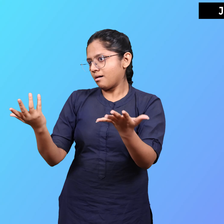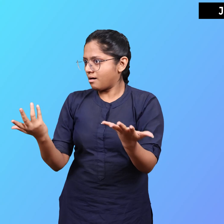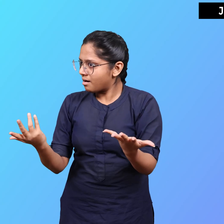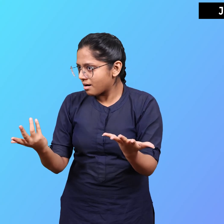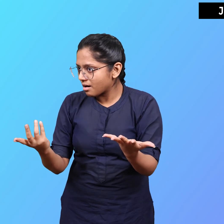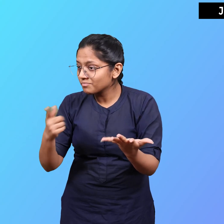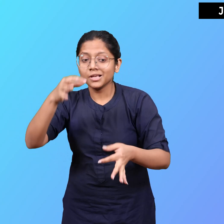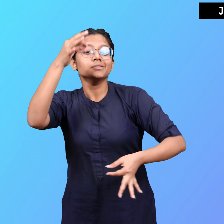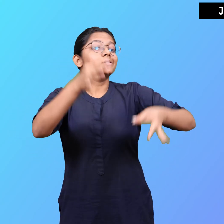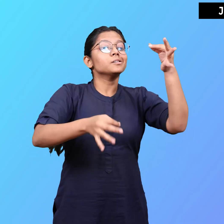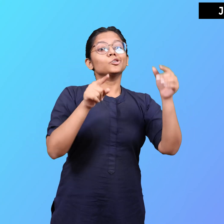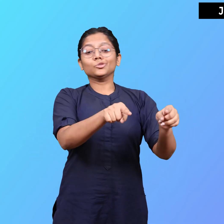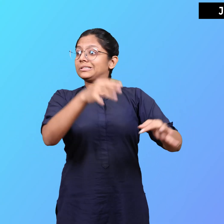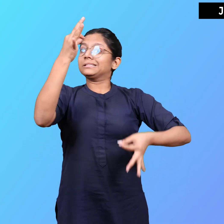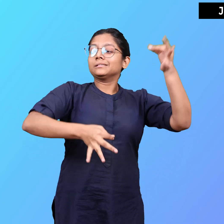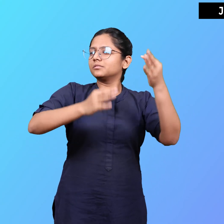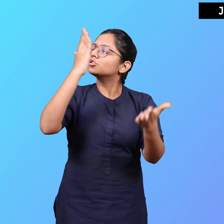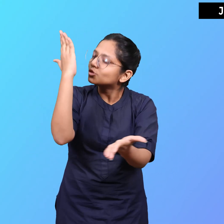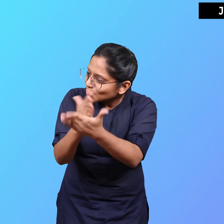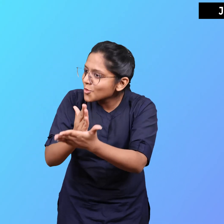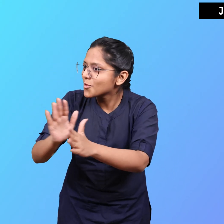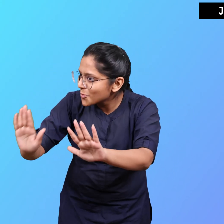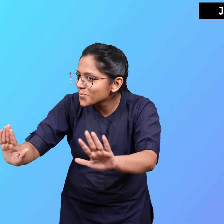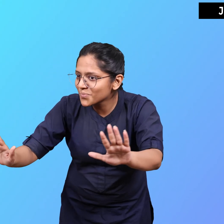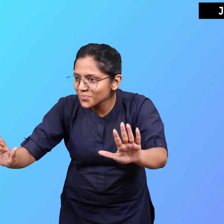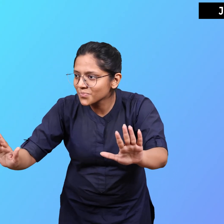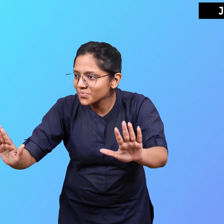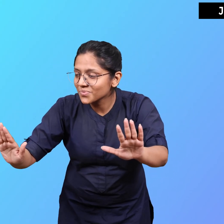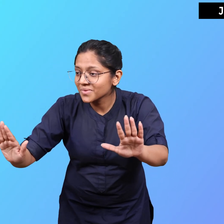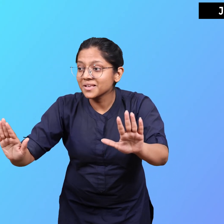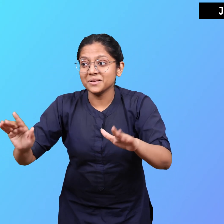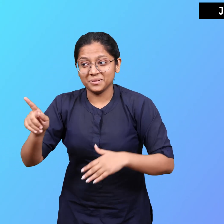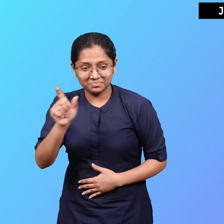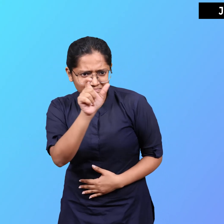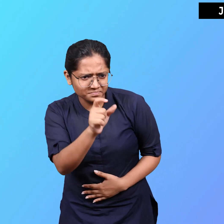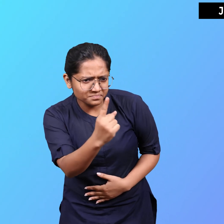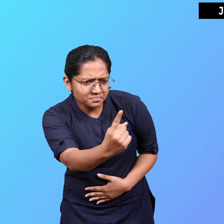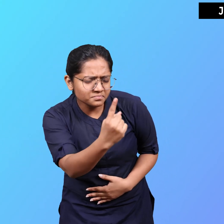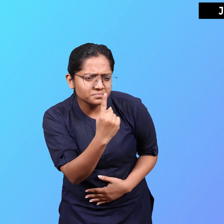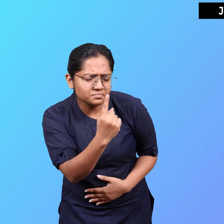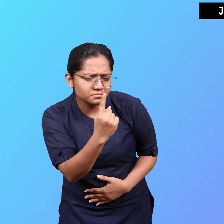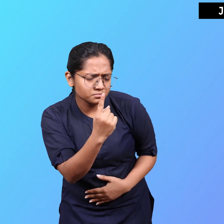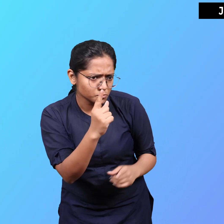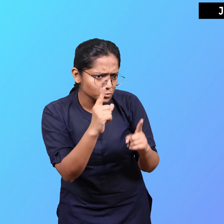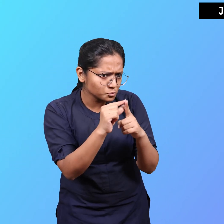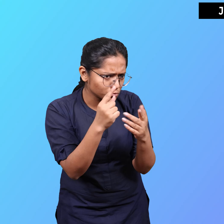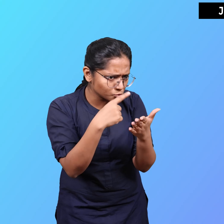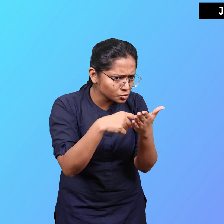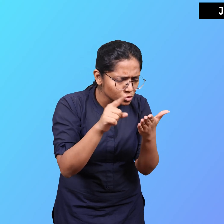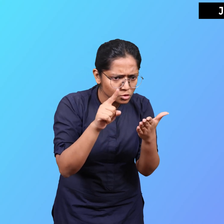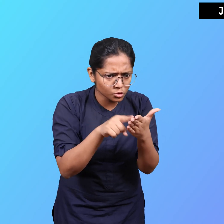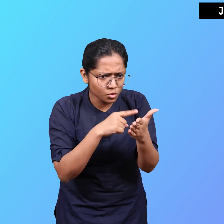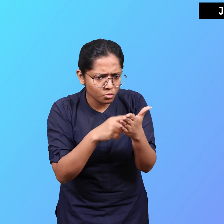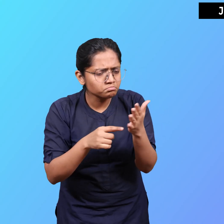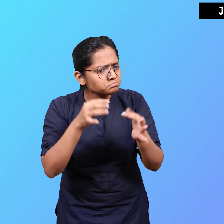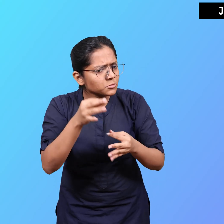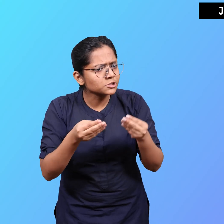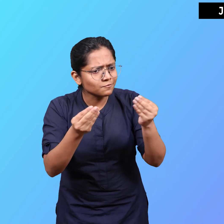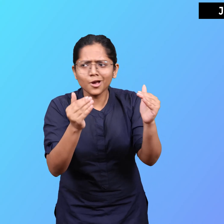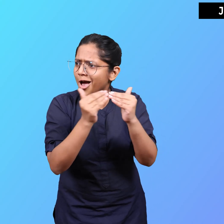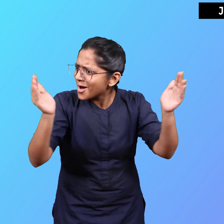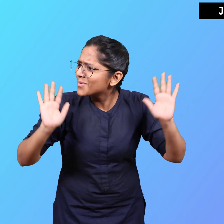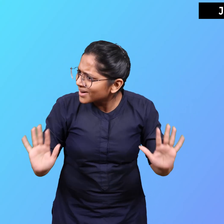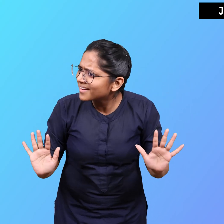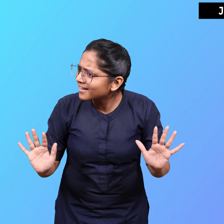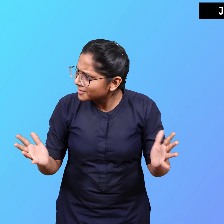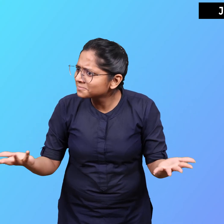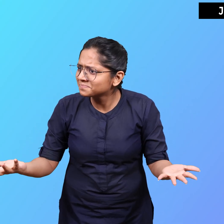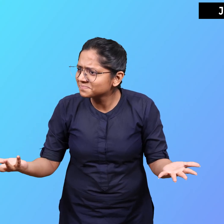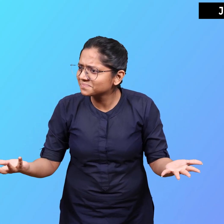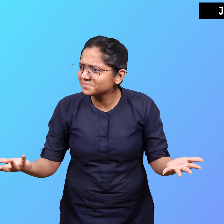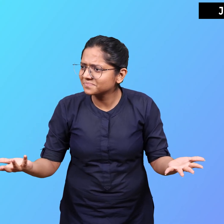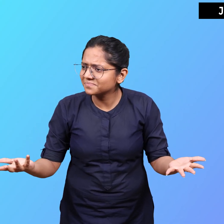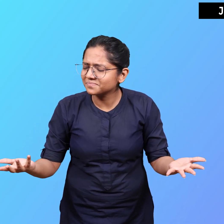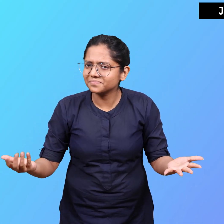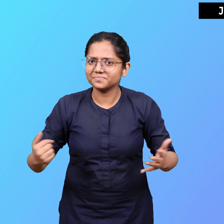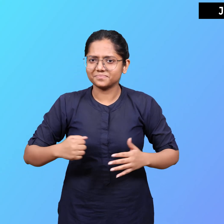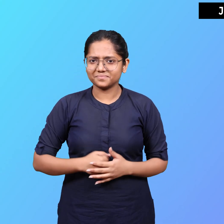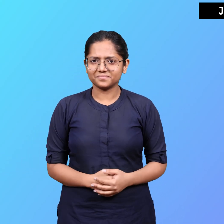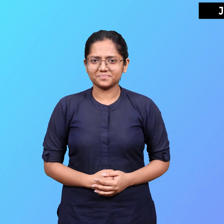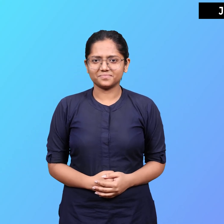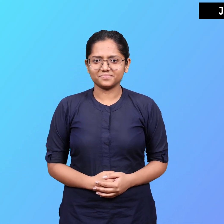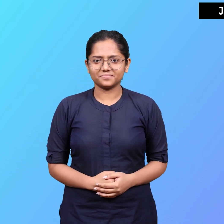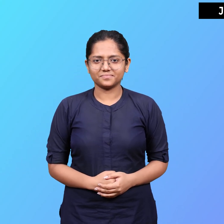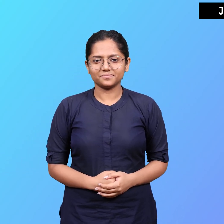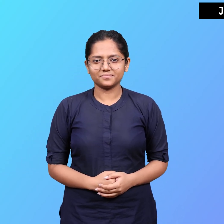Stop judging by the way things look. Judge by what is really right.”